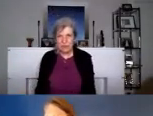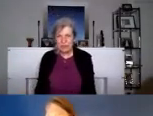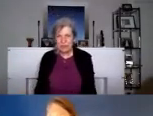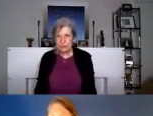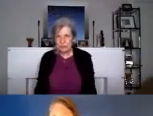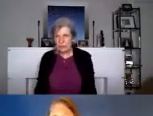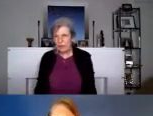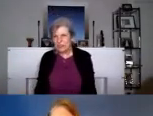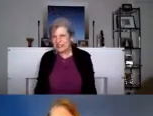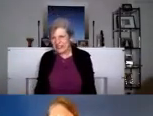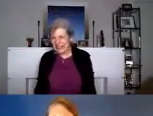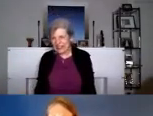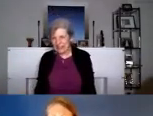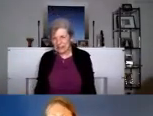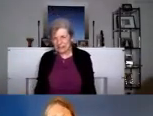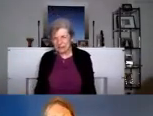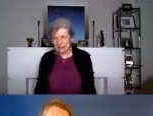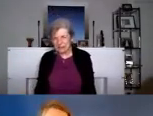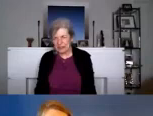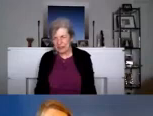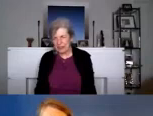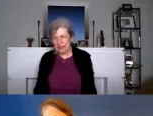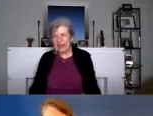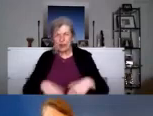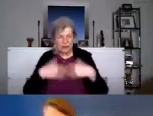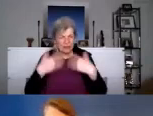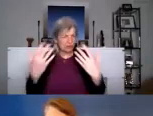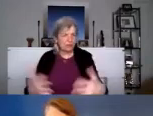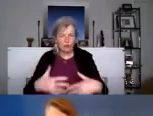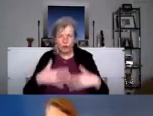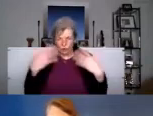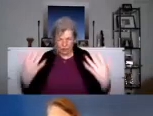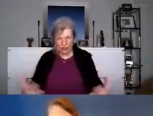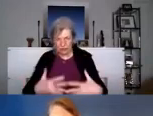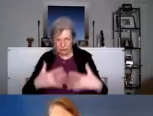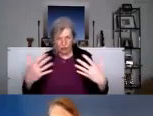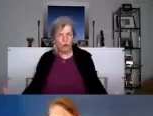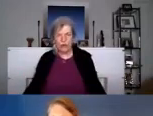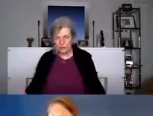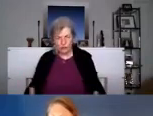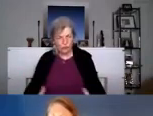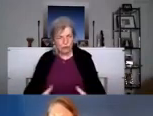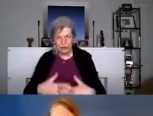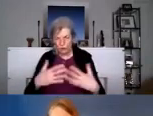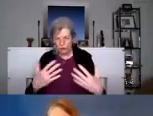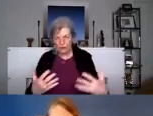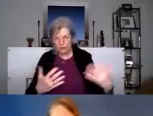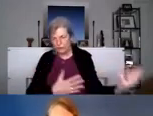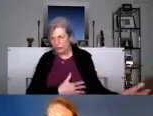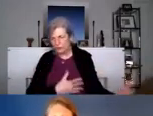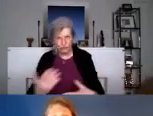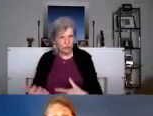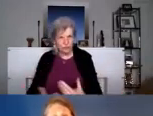07:38:37 Someone said, AERA is recording us. We are recording this and you will see this